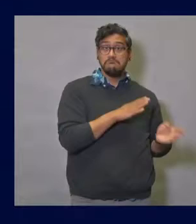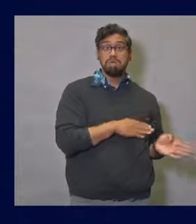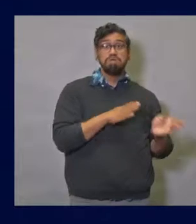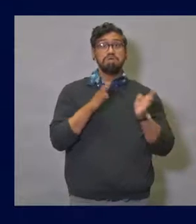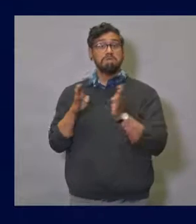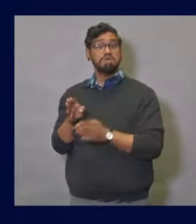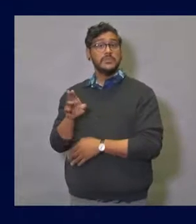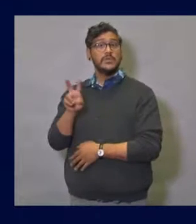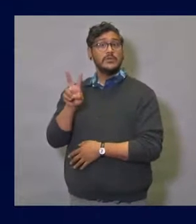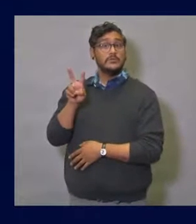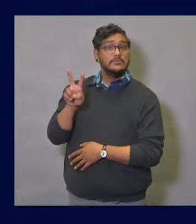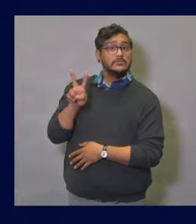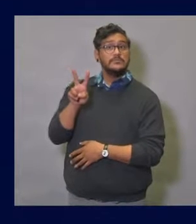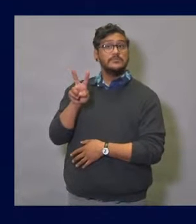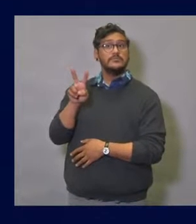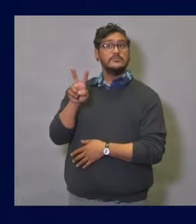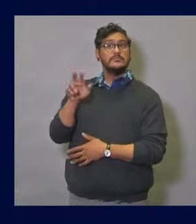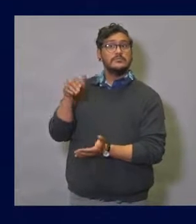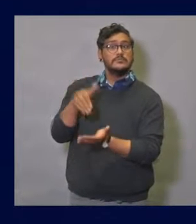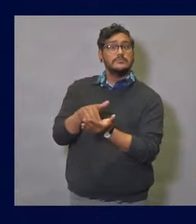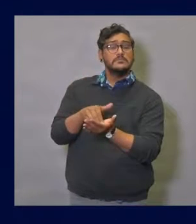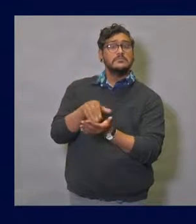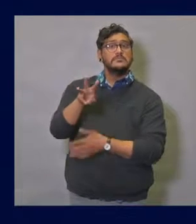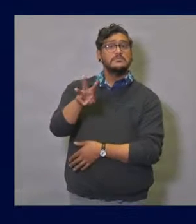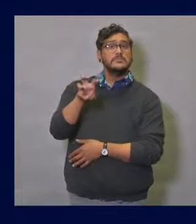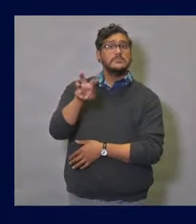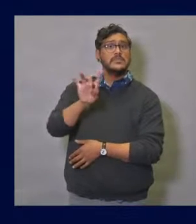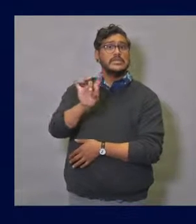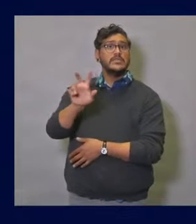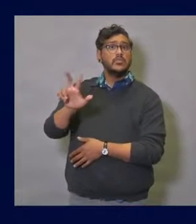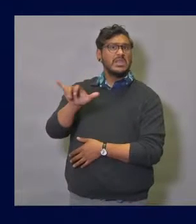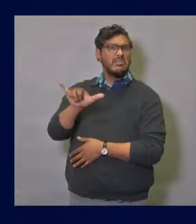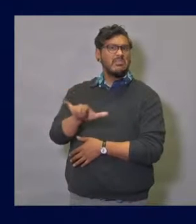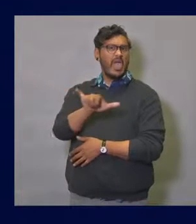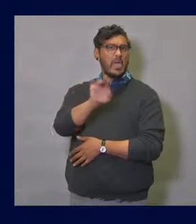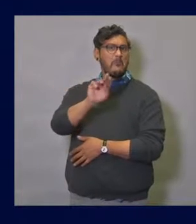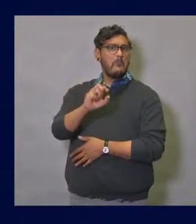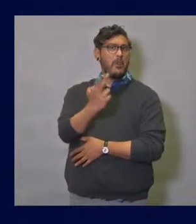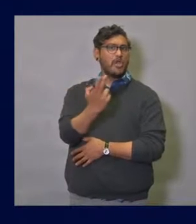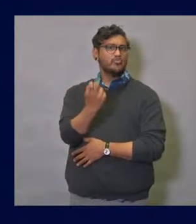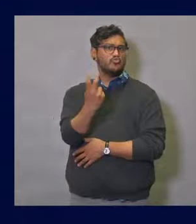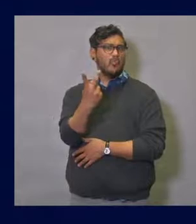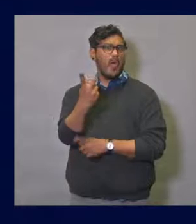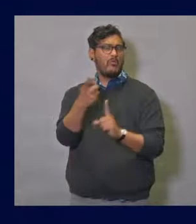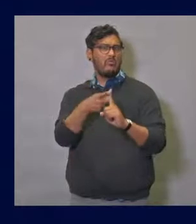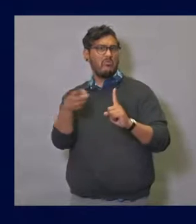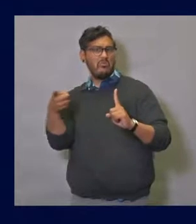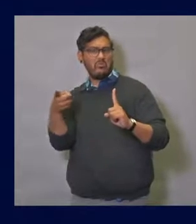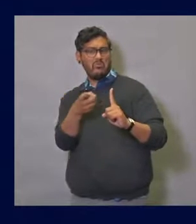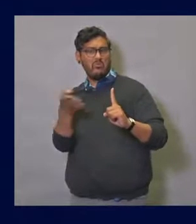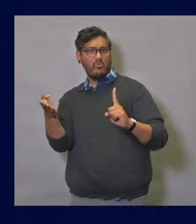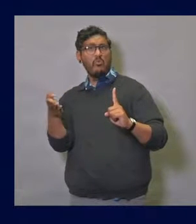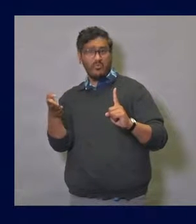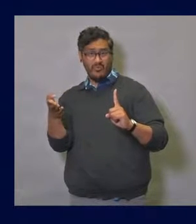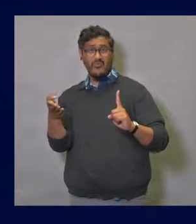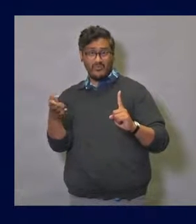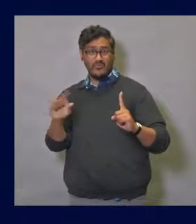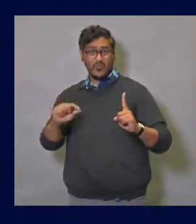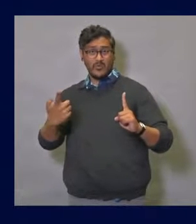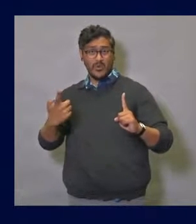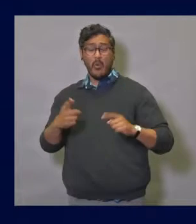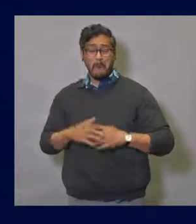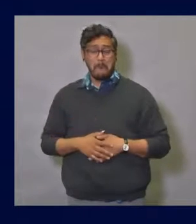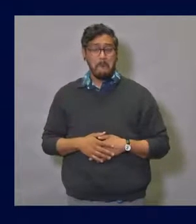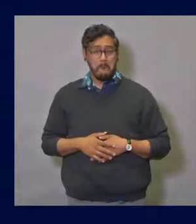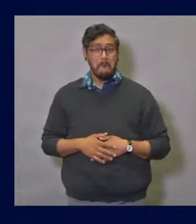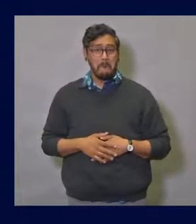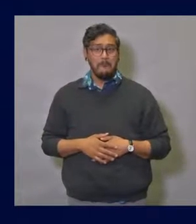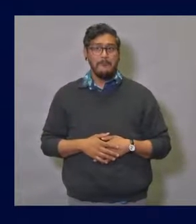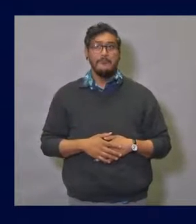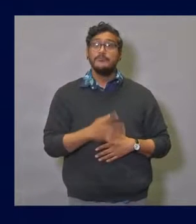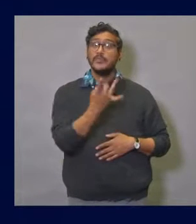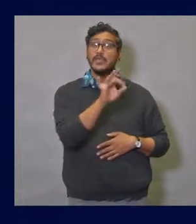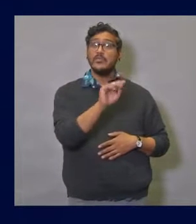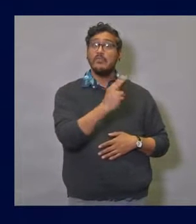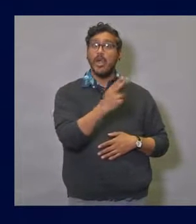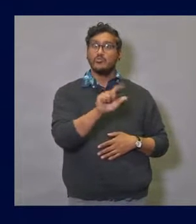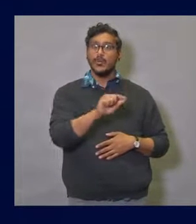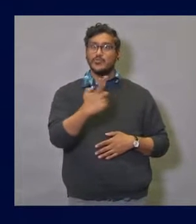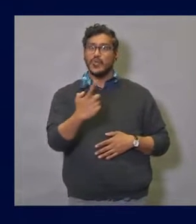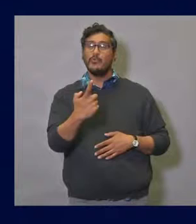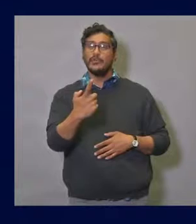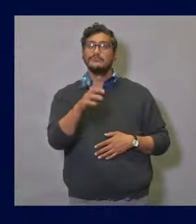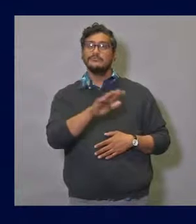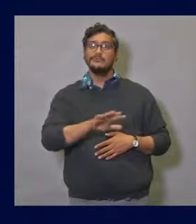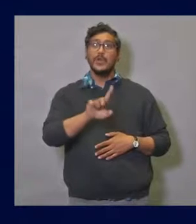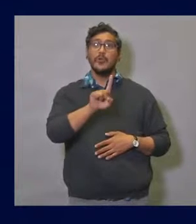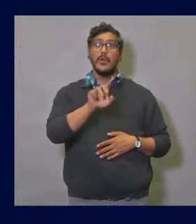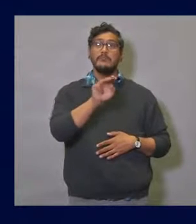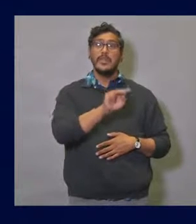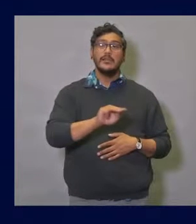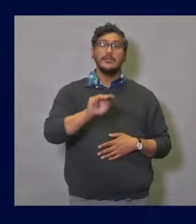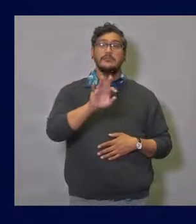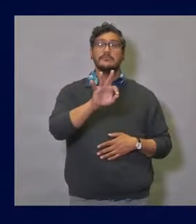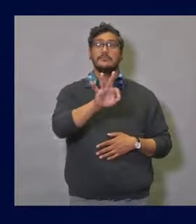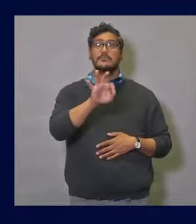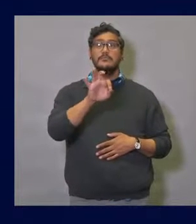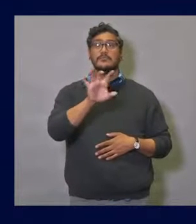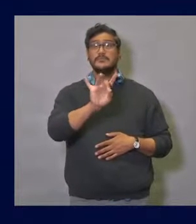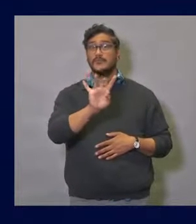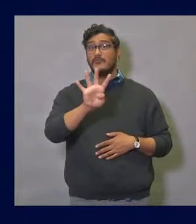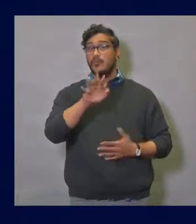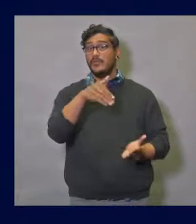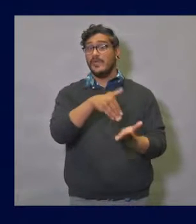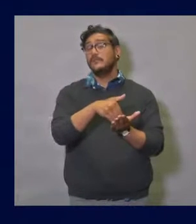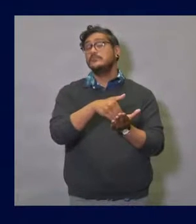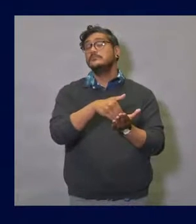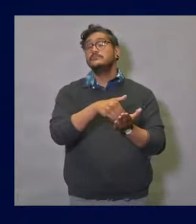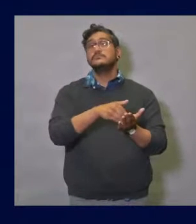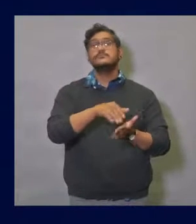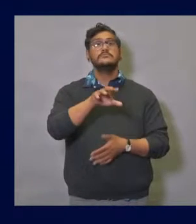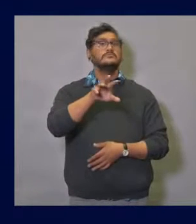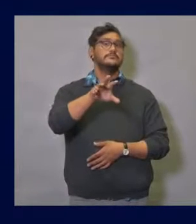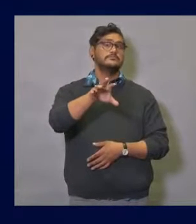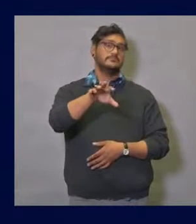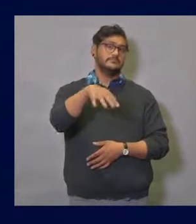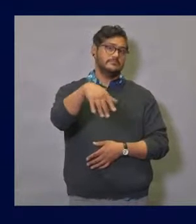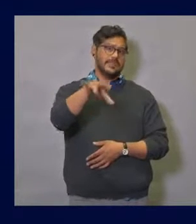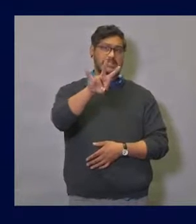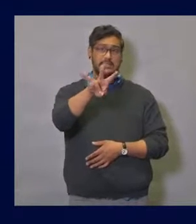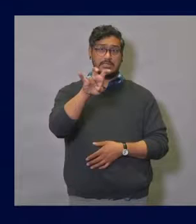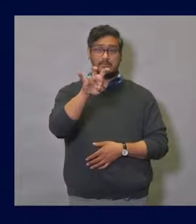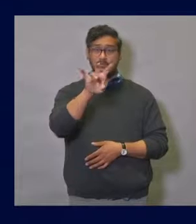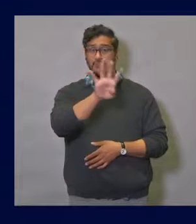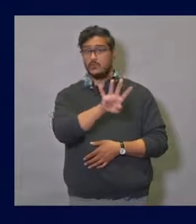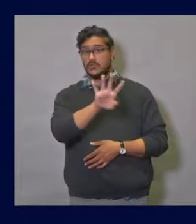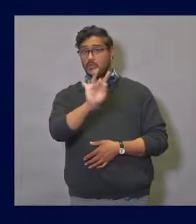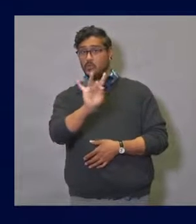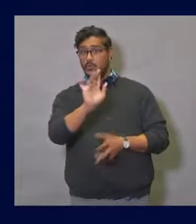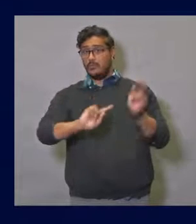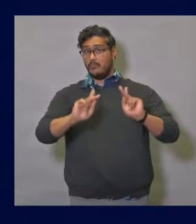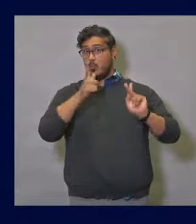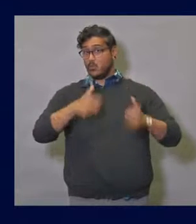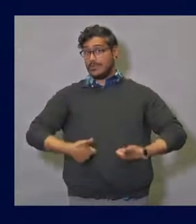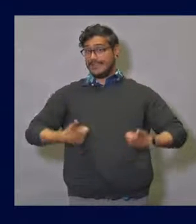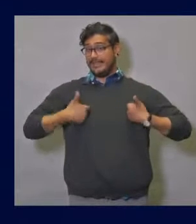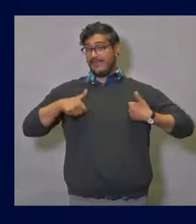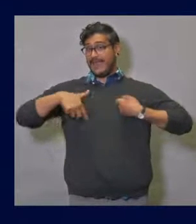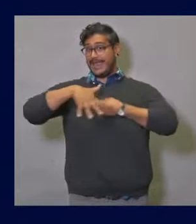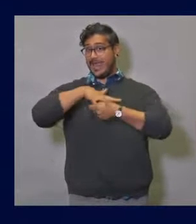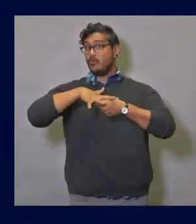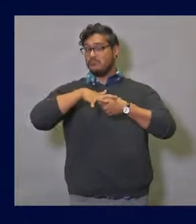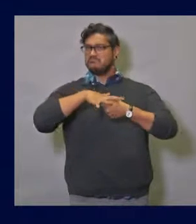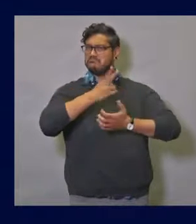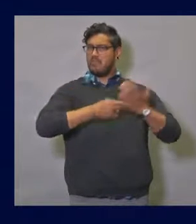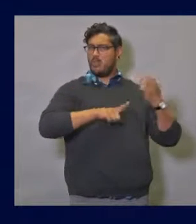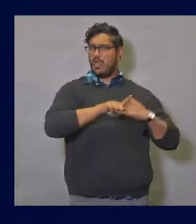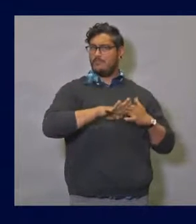CADA SEMANA.